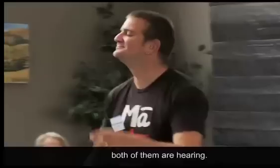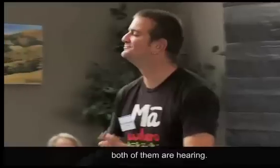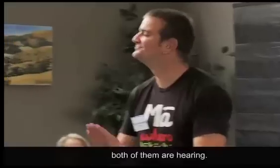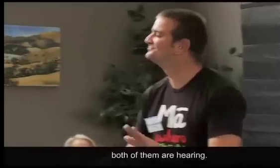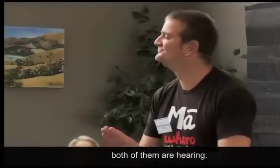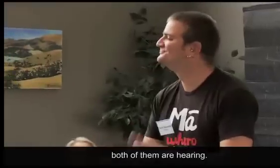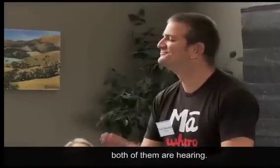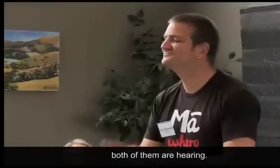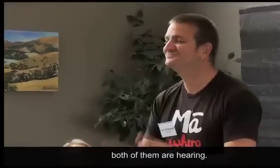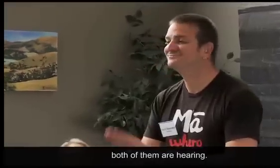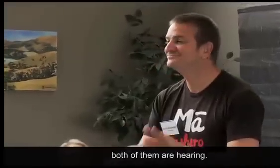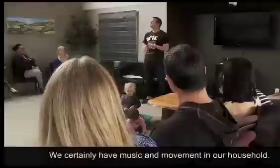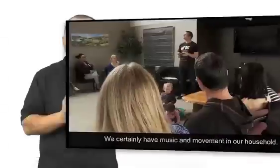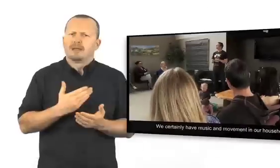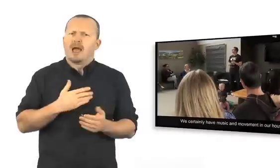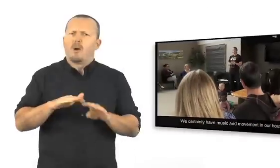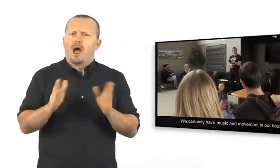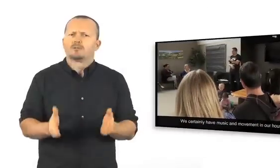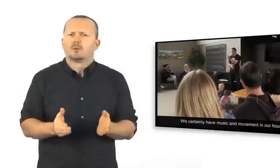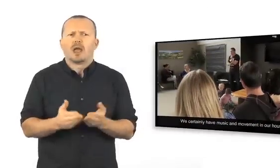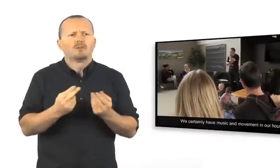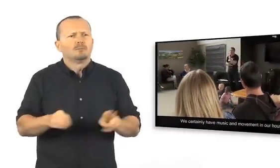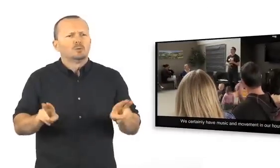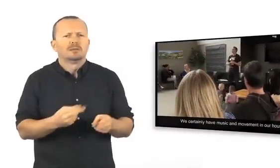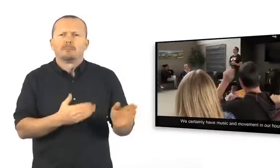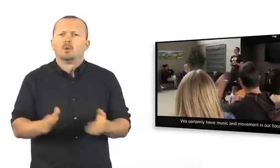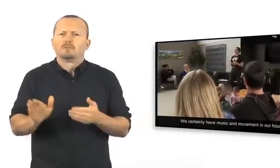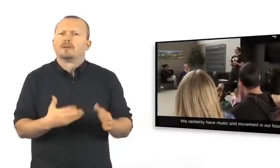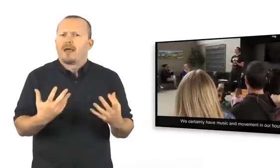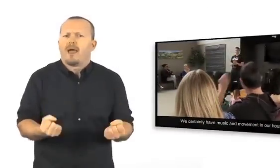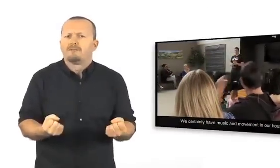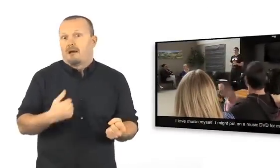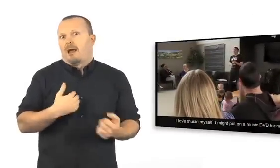both of them are hearing. We certainly have music and movement in our household.